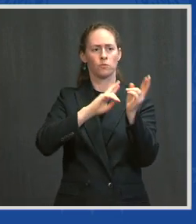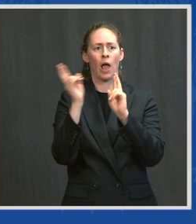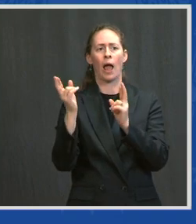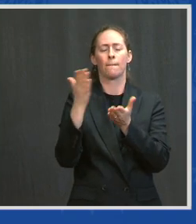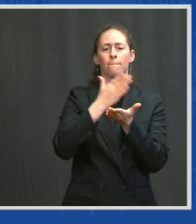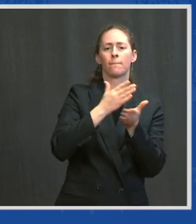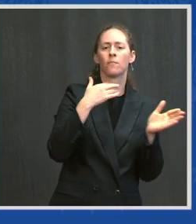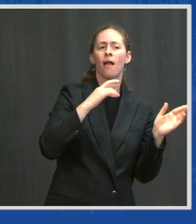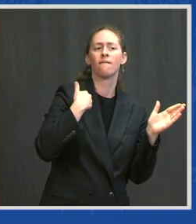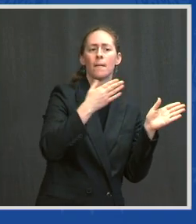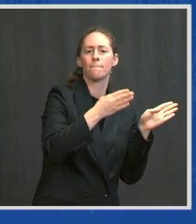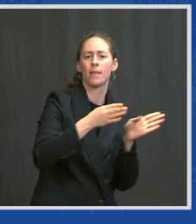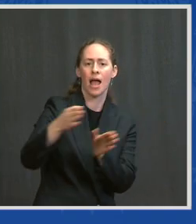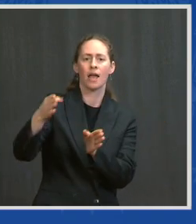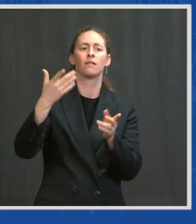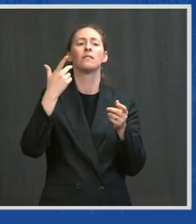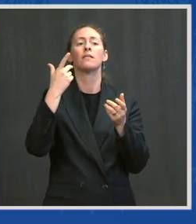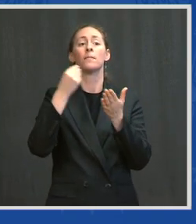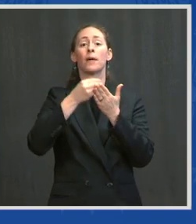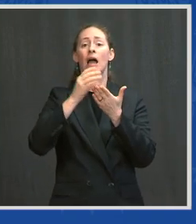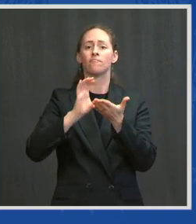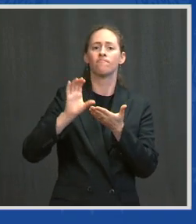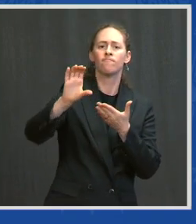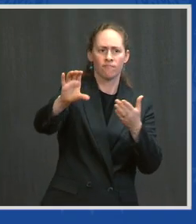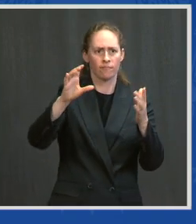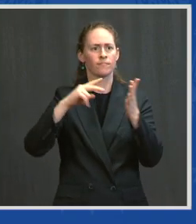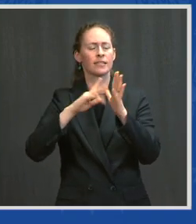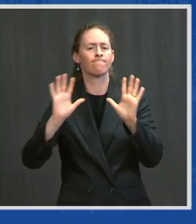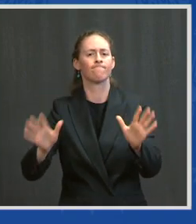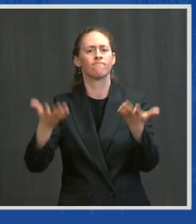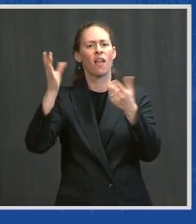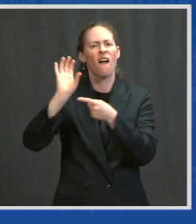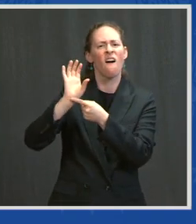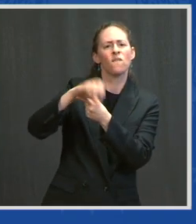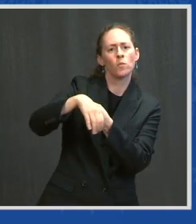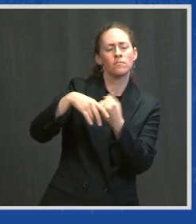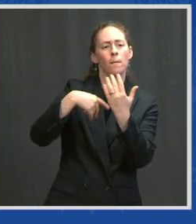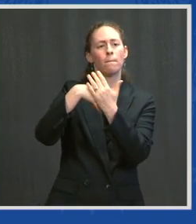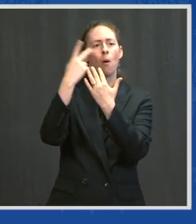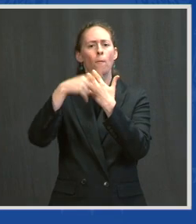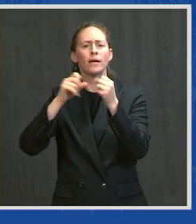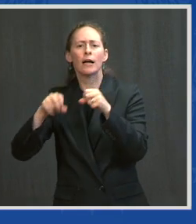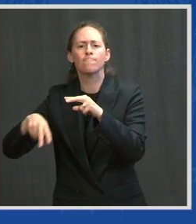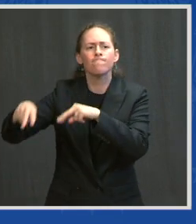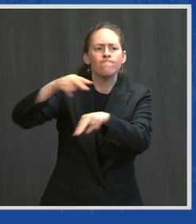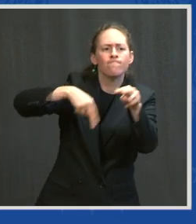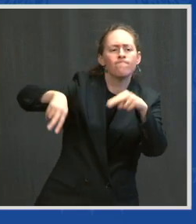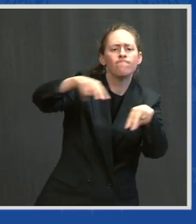The effectiveness of the enforcement program depends on the ability to identify and focus on those dealers